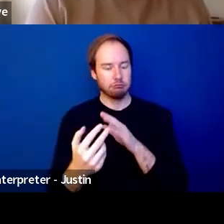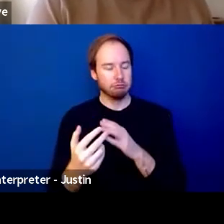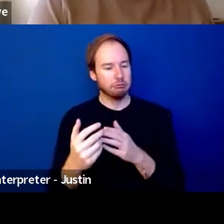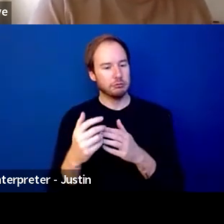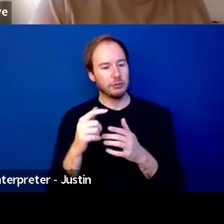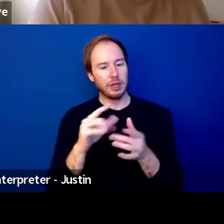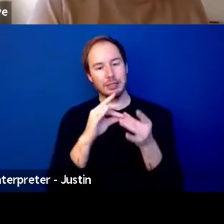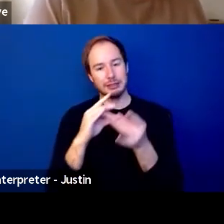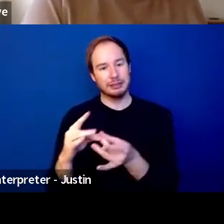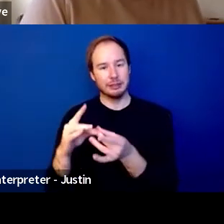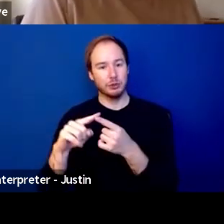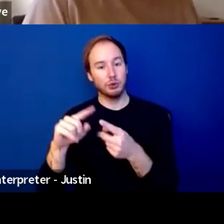that we wanted to ask which is,